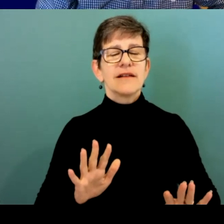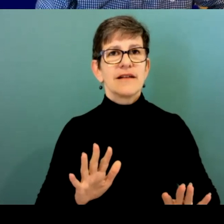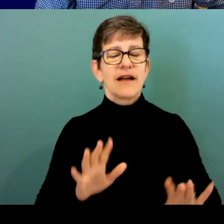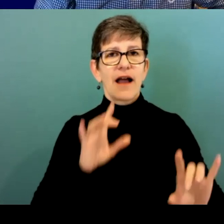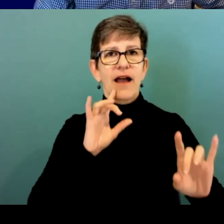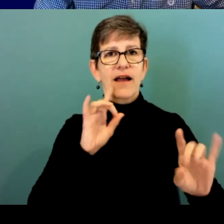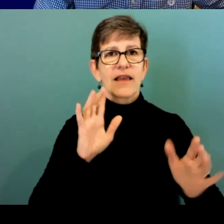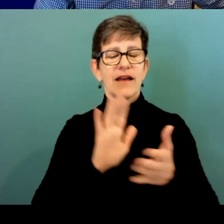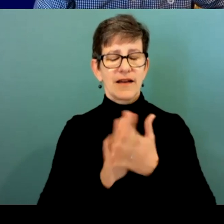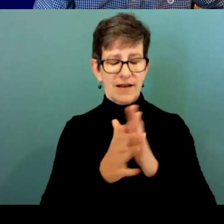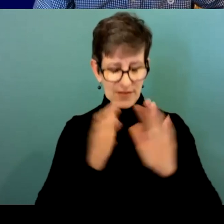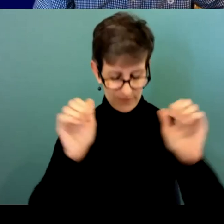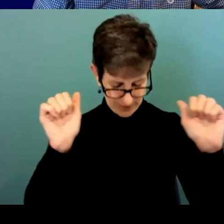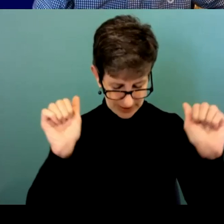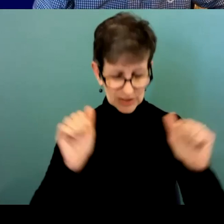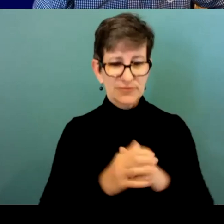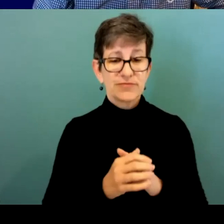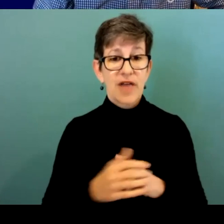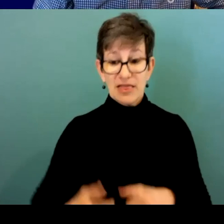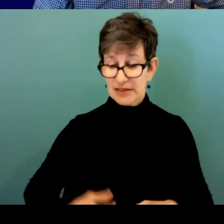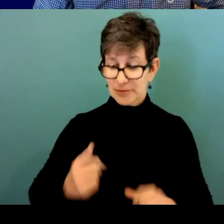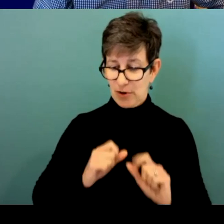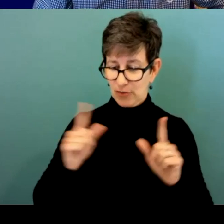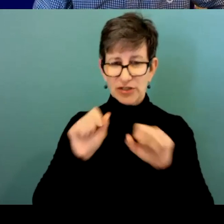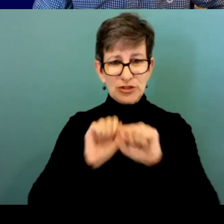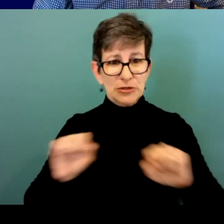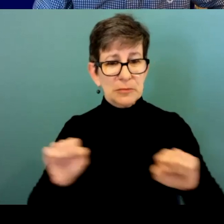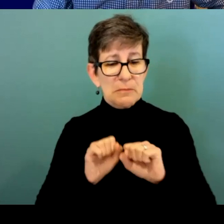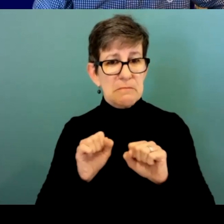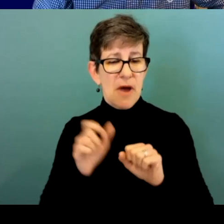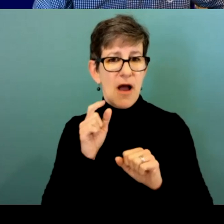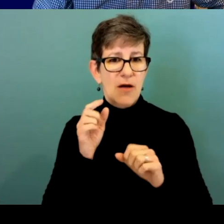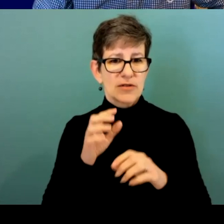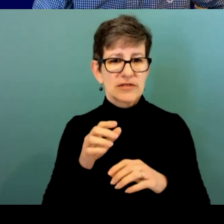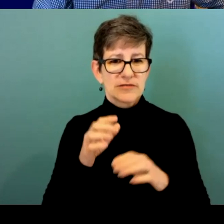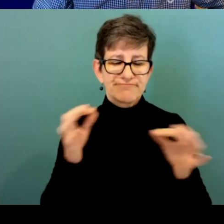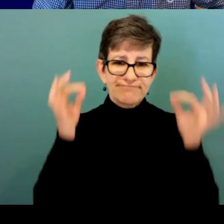This morning I was at my health club listening to music through my air pods.